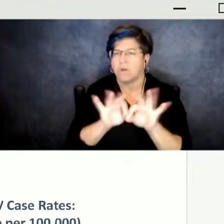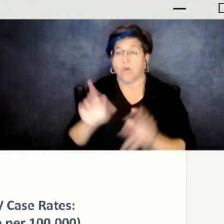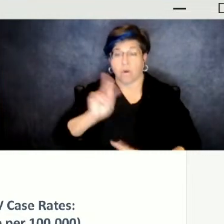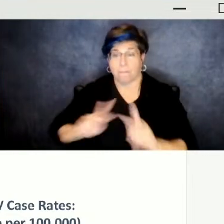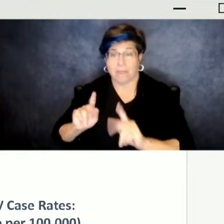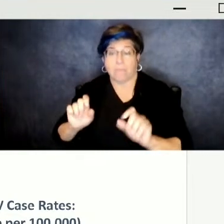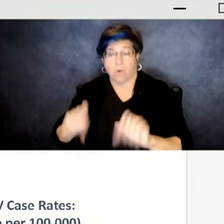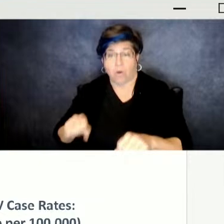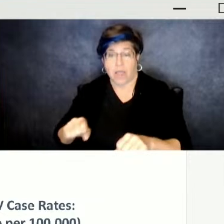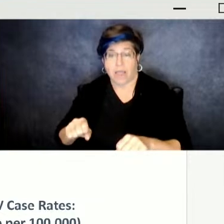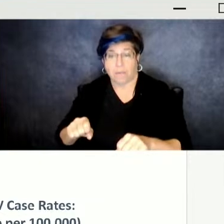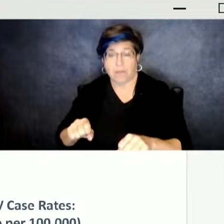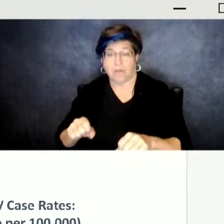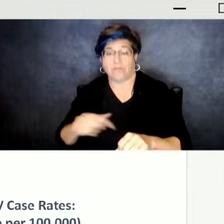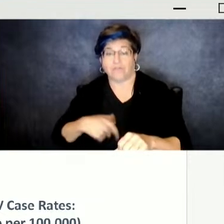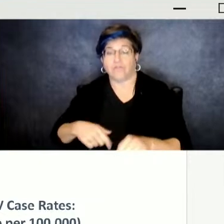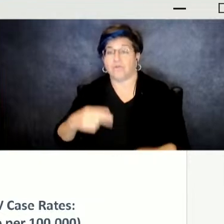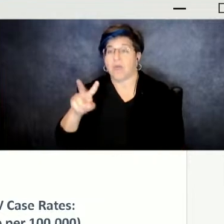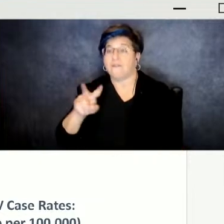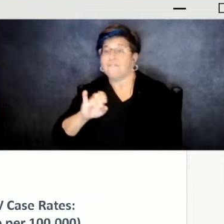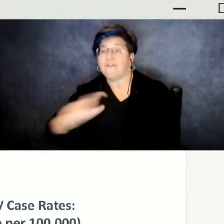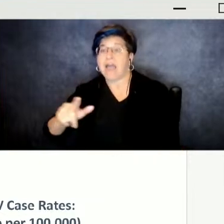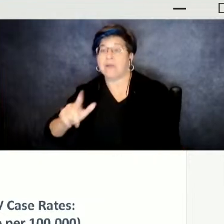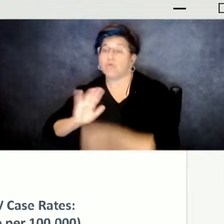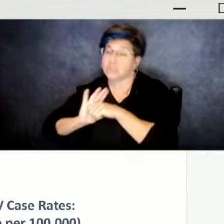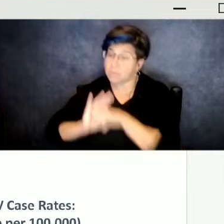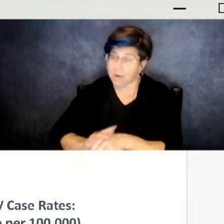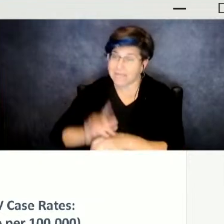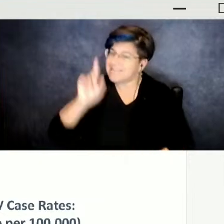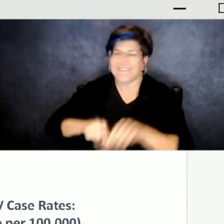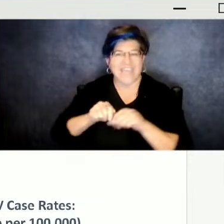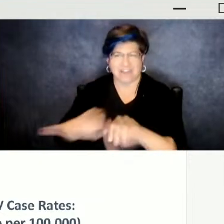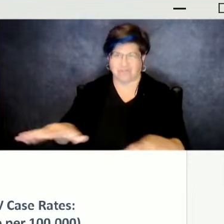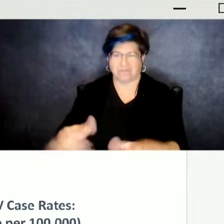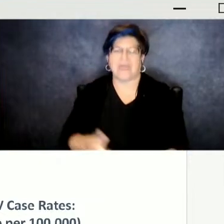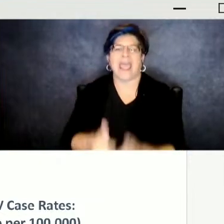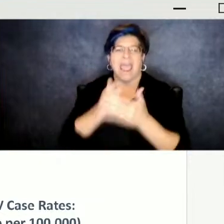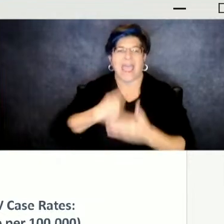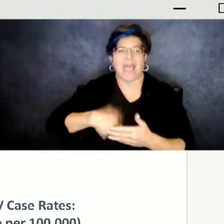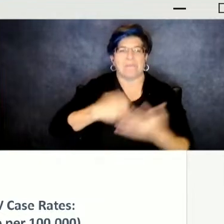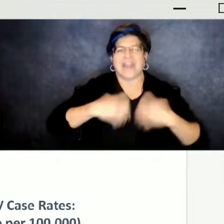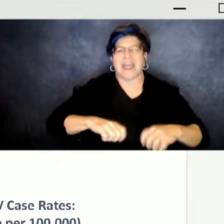AND THAT WORK IS SO CRITICAL BECAUSE IF FOLKS ARE ABLE TO